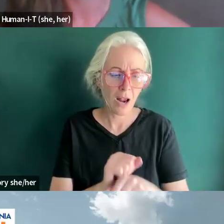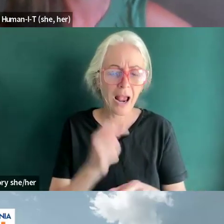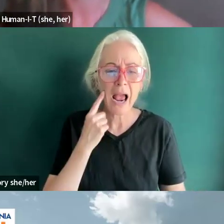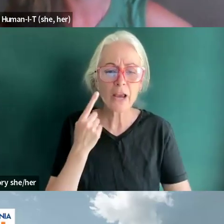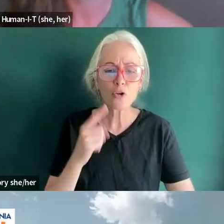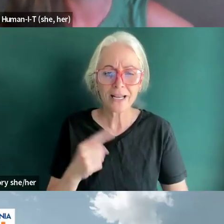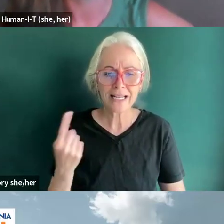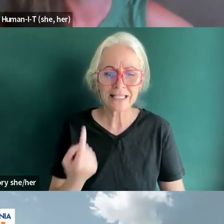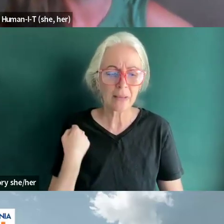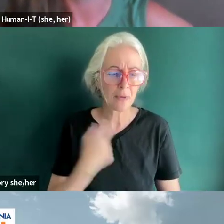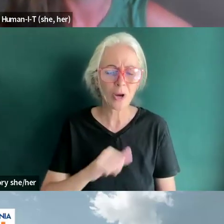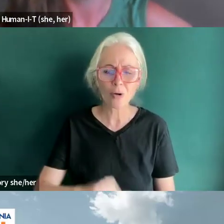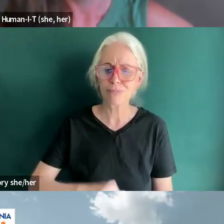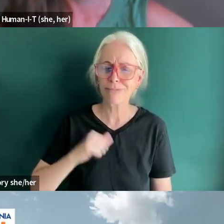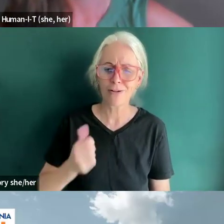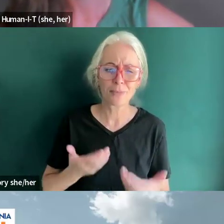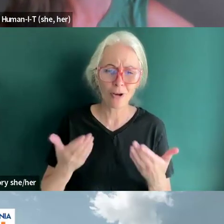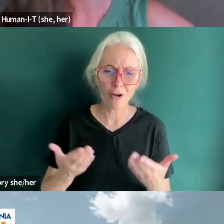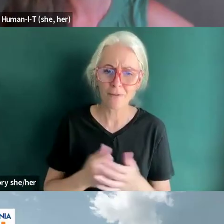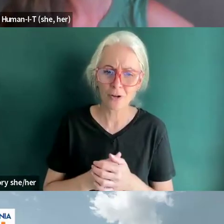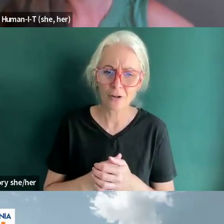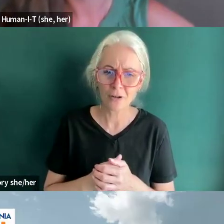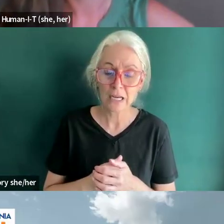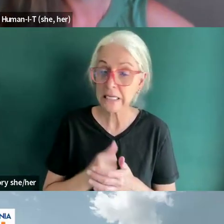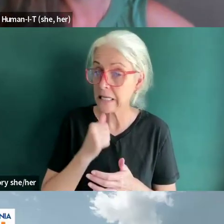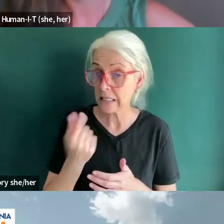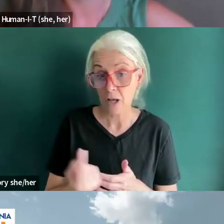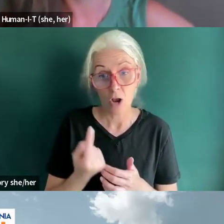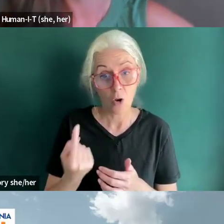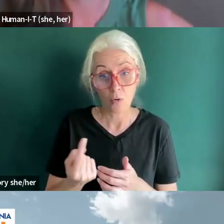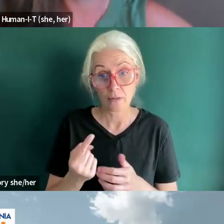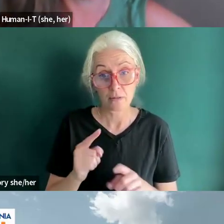that we are so proud to be able to offer, and something that doesn't always come with a device